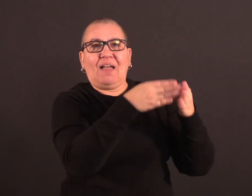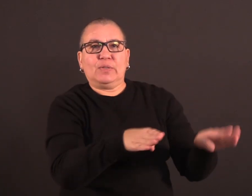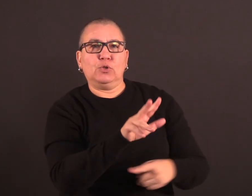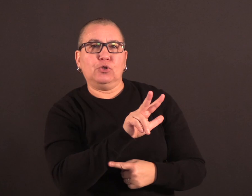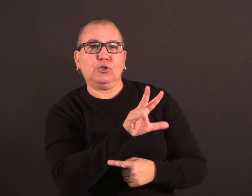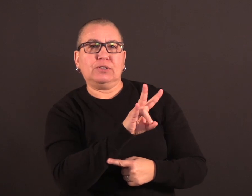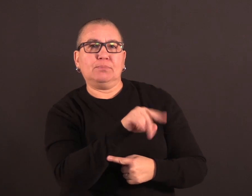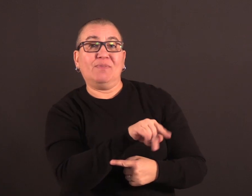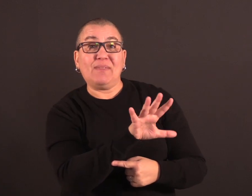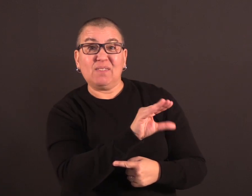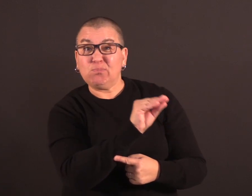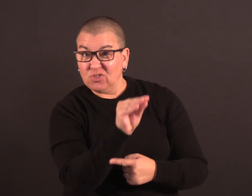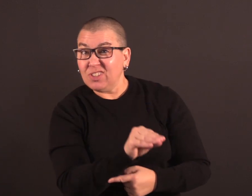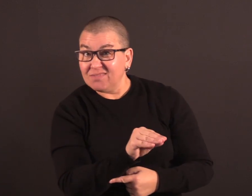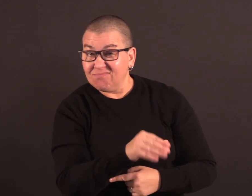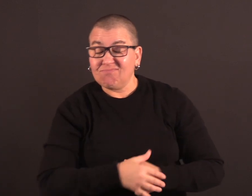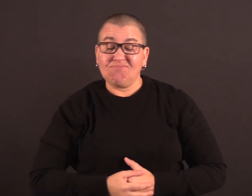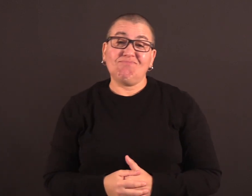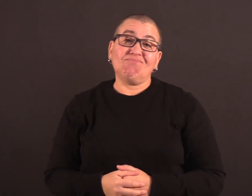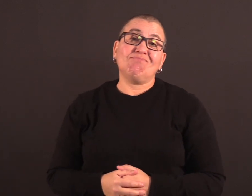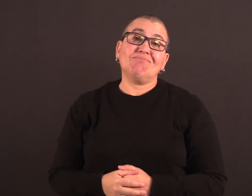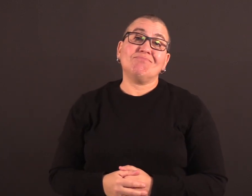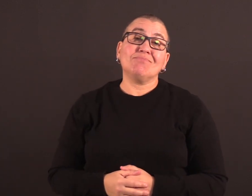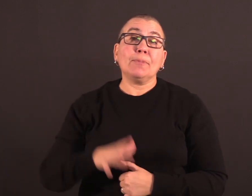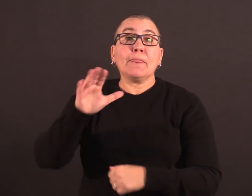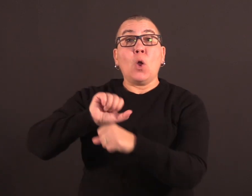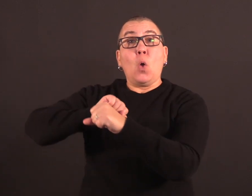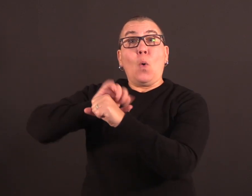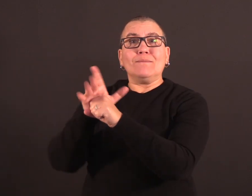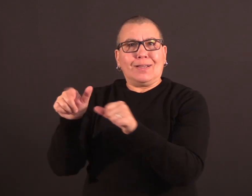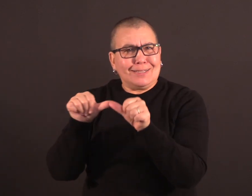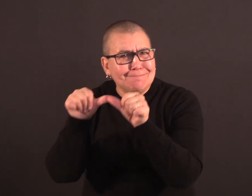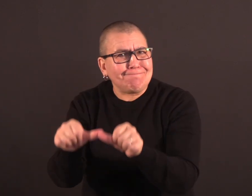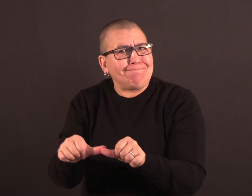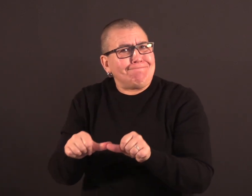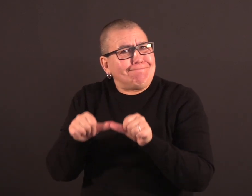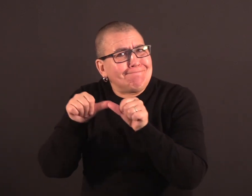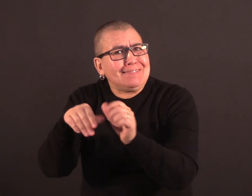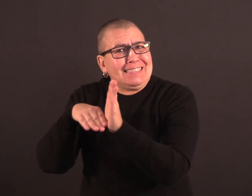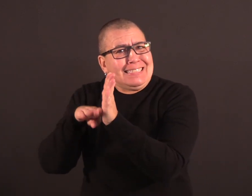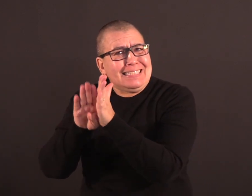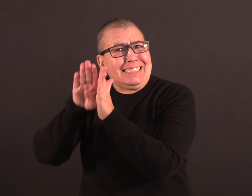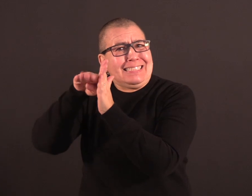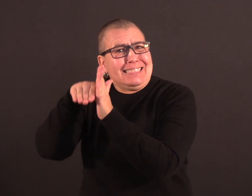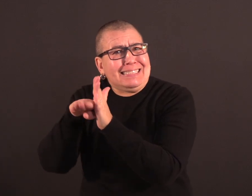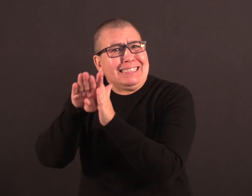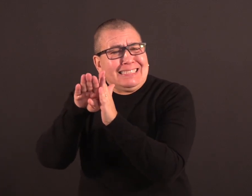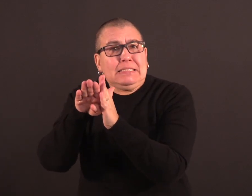After a downward blip during Halloween week, the number of COVID-19-related